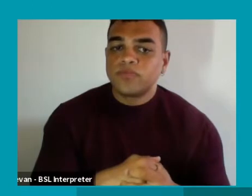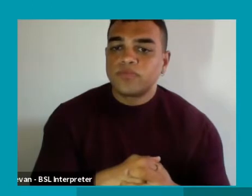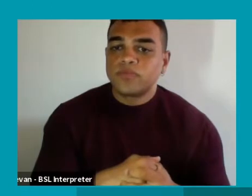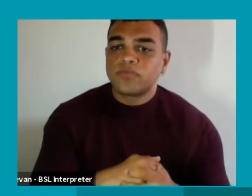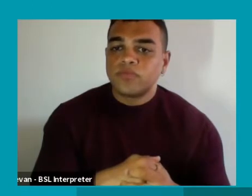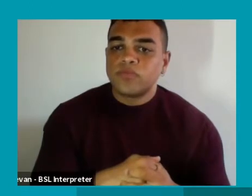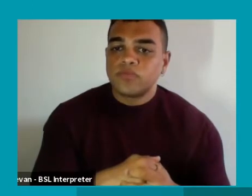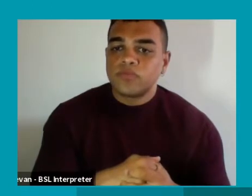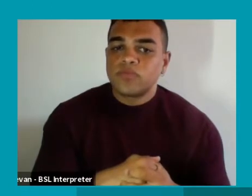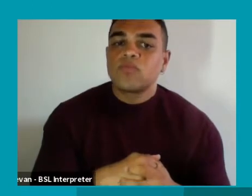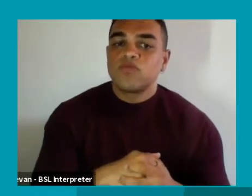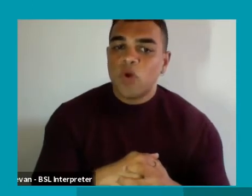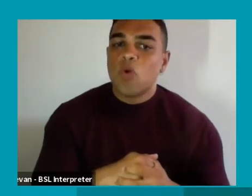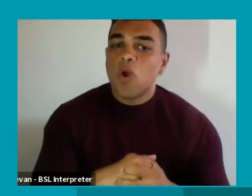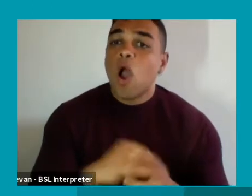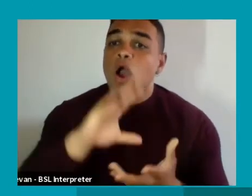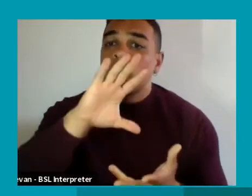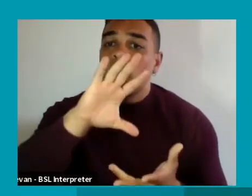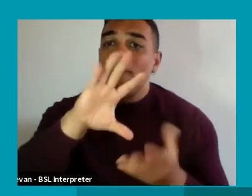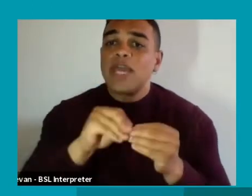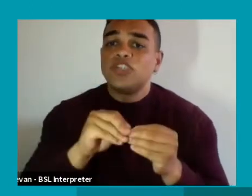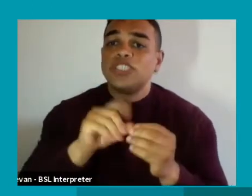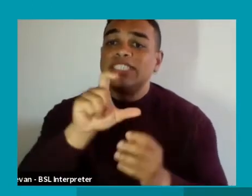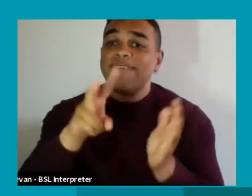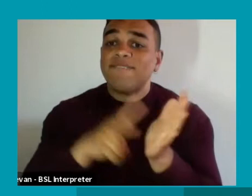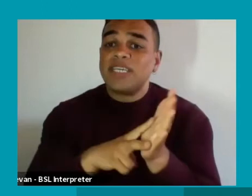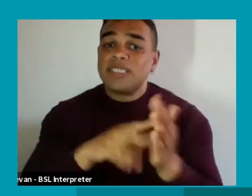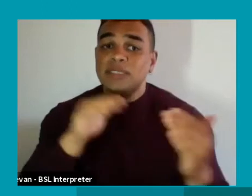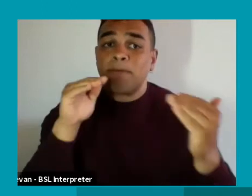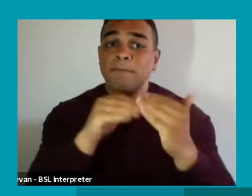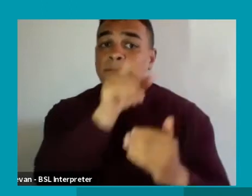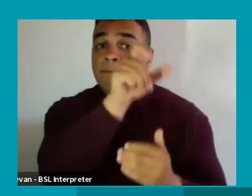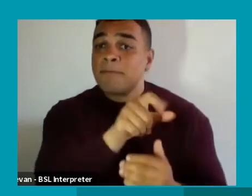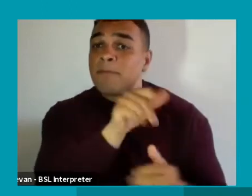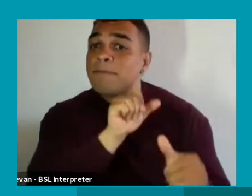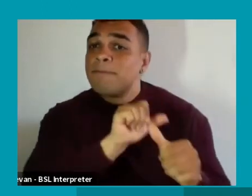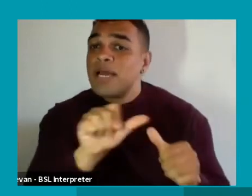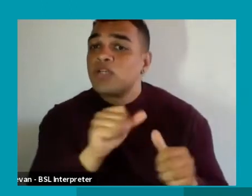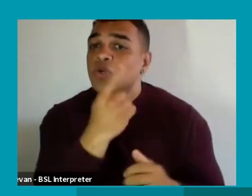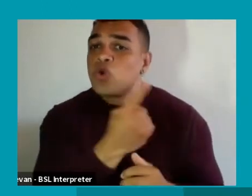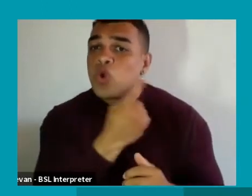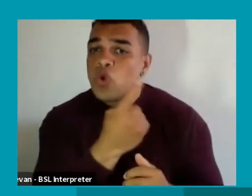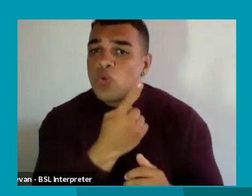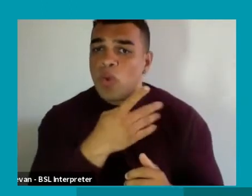Both work experience and a lot of skills and who want to share who wants to share their achievements as well.